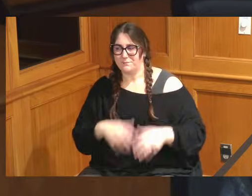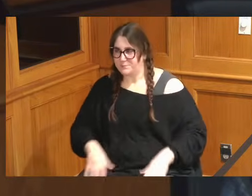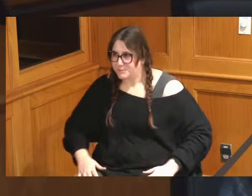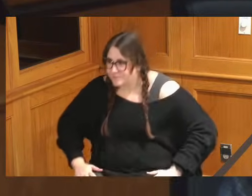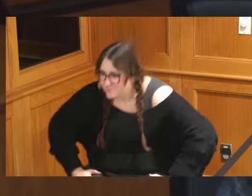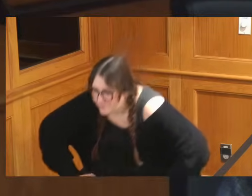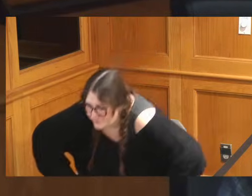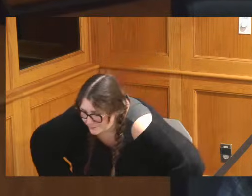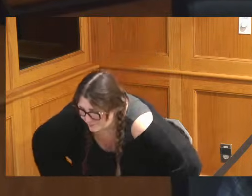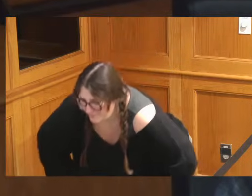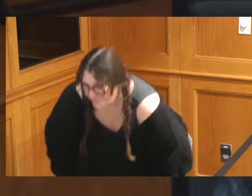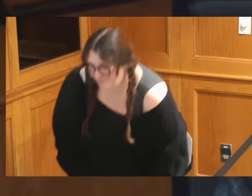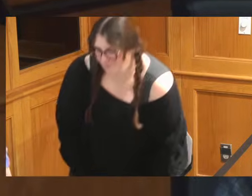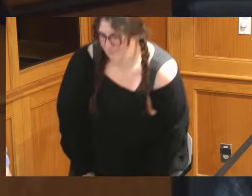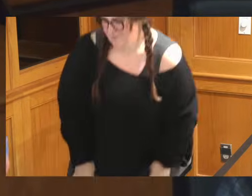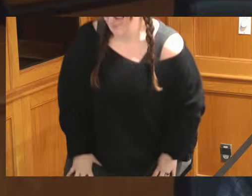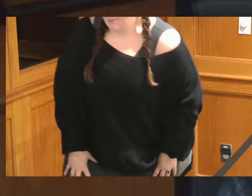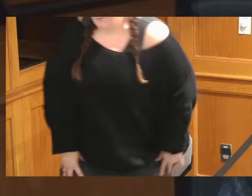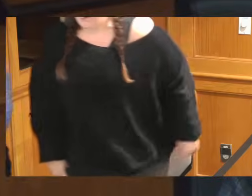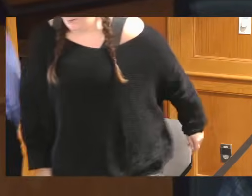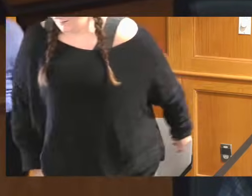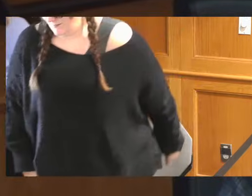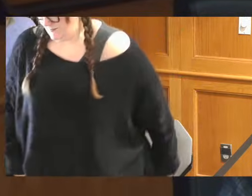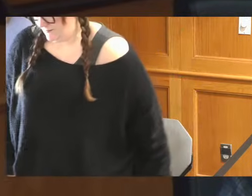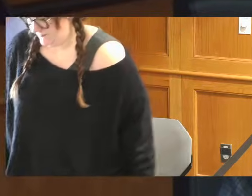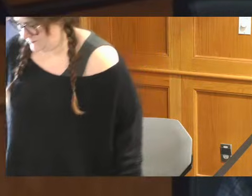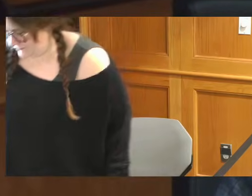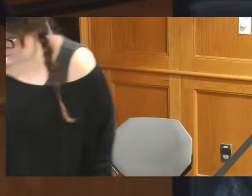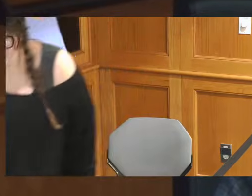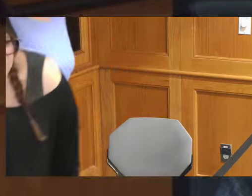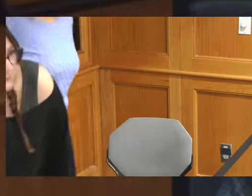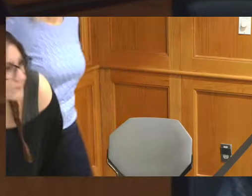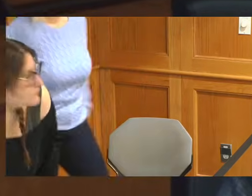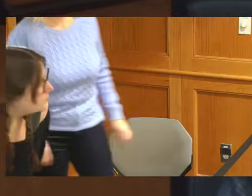this will be if you guys will be here for that. I know we've got that vote coming up.